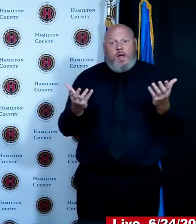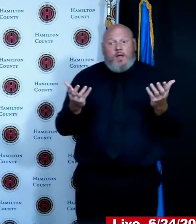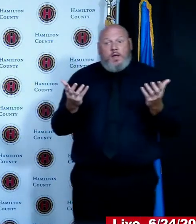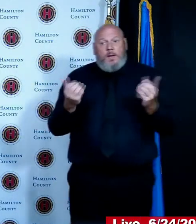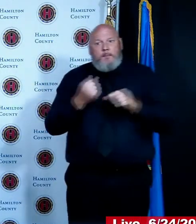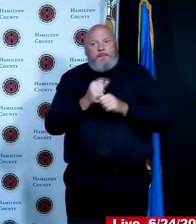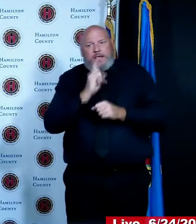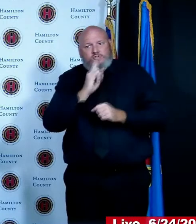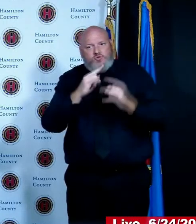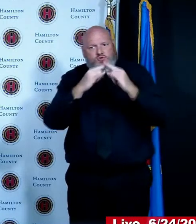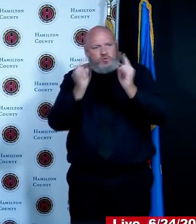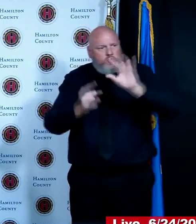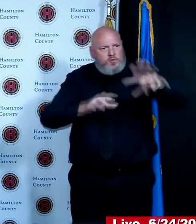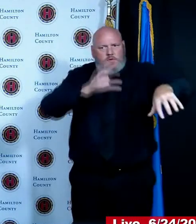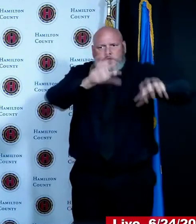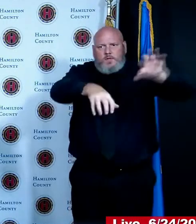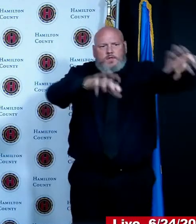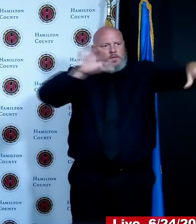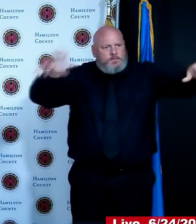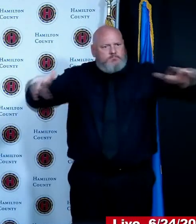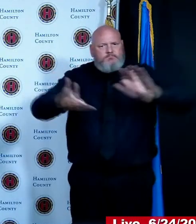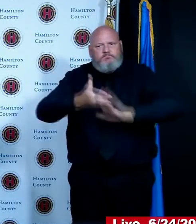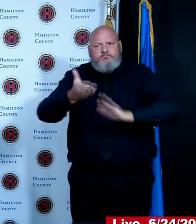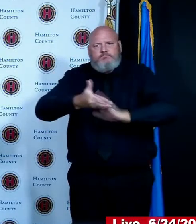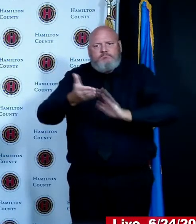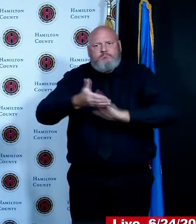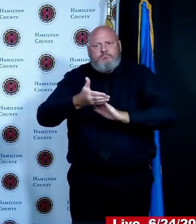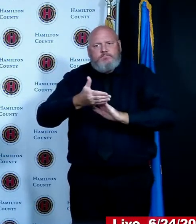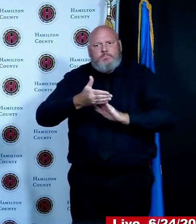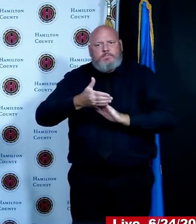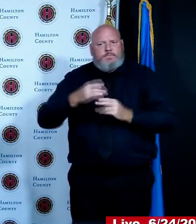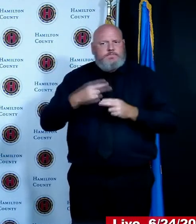our best once we get the times and dates today or tomorrow to push that out so